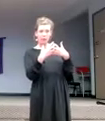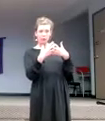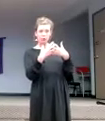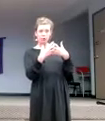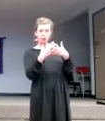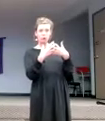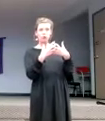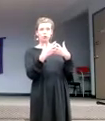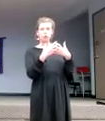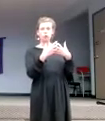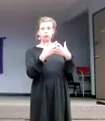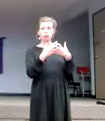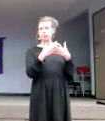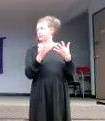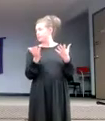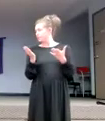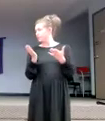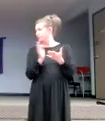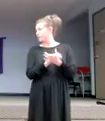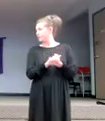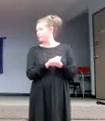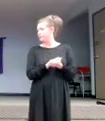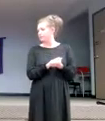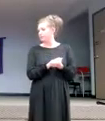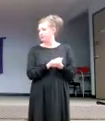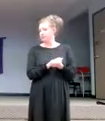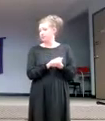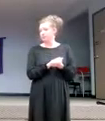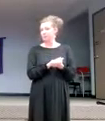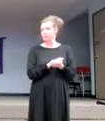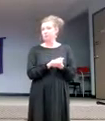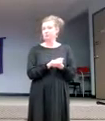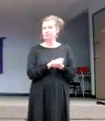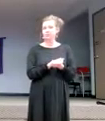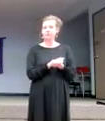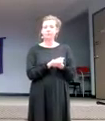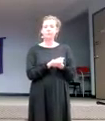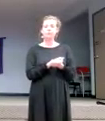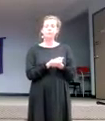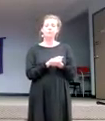would be compatible with the ground.